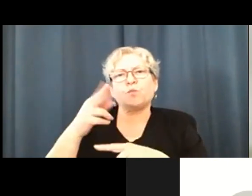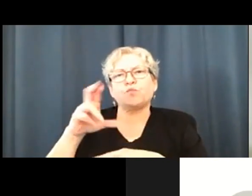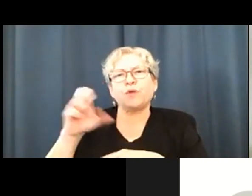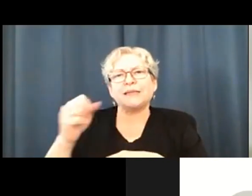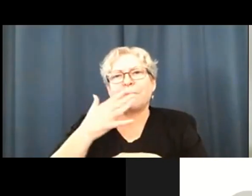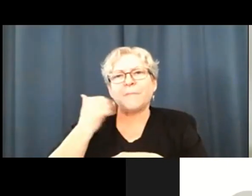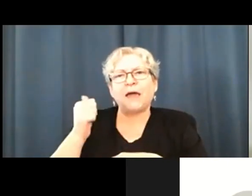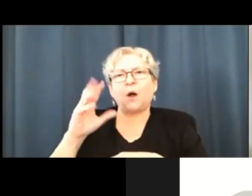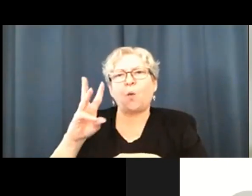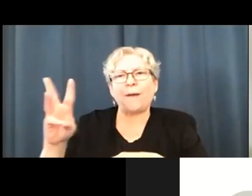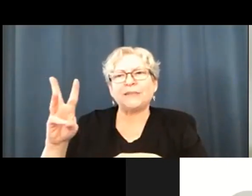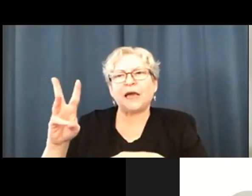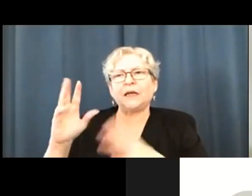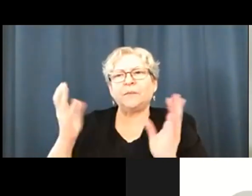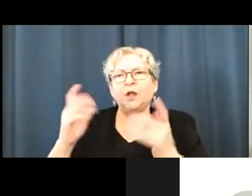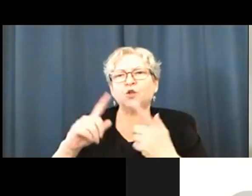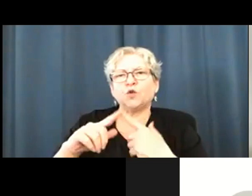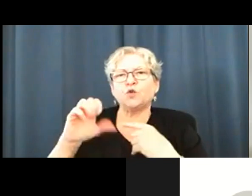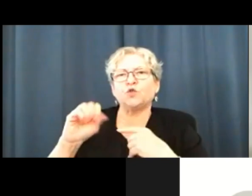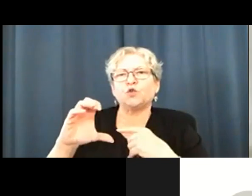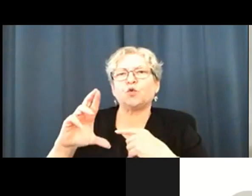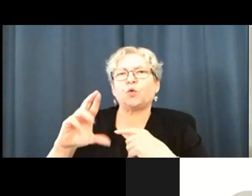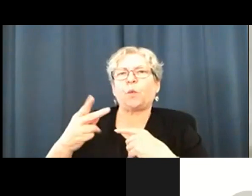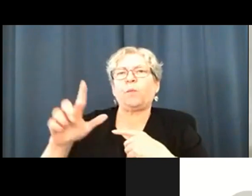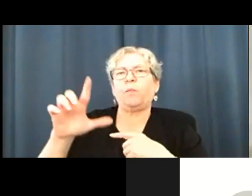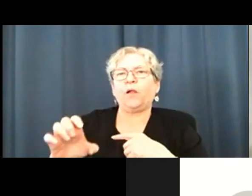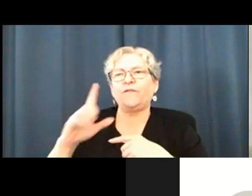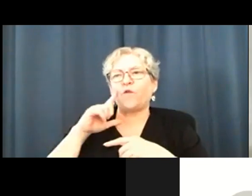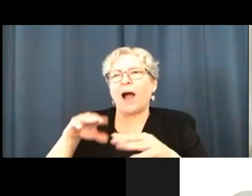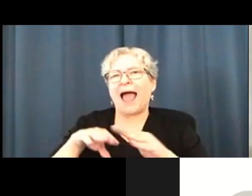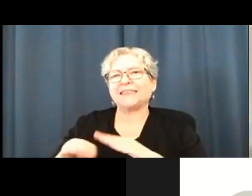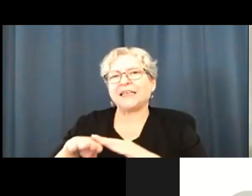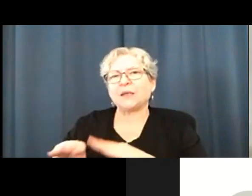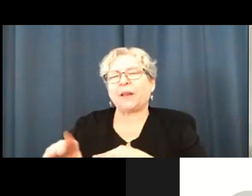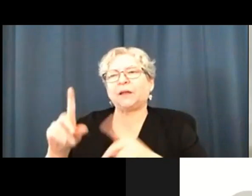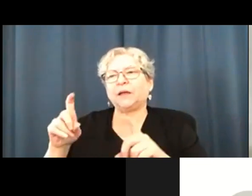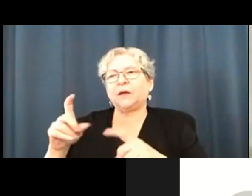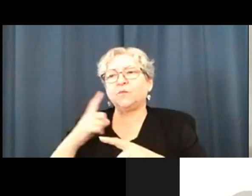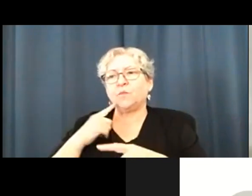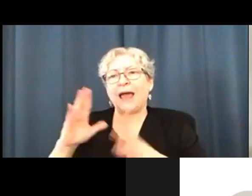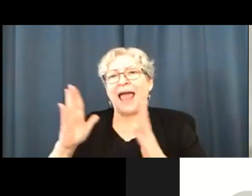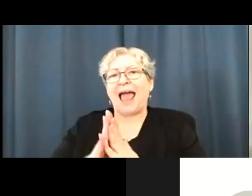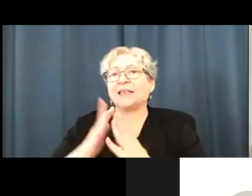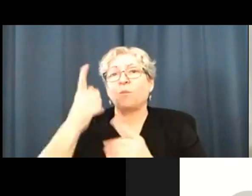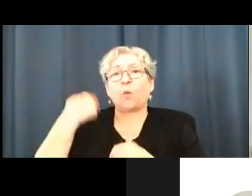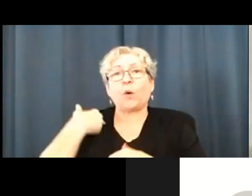versus Drupal for enhancing accessibility? Asking as we are looking to improve our website